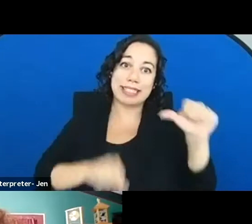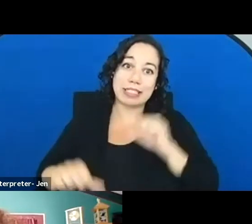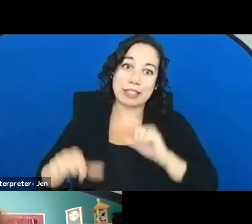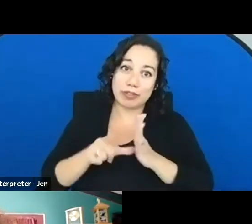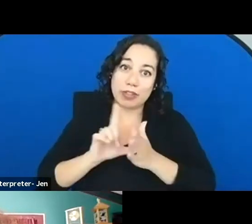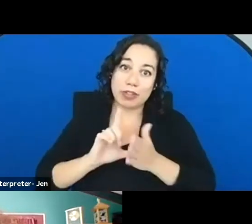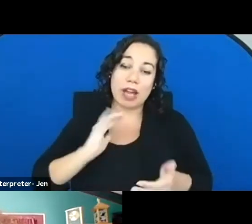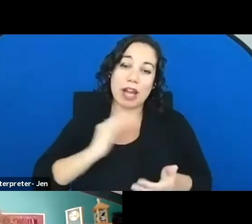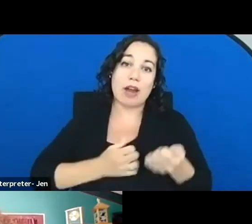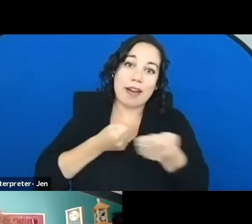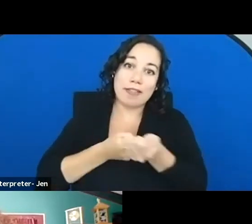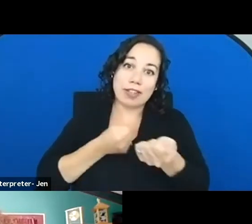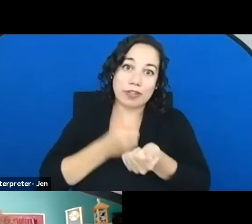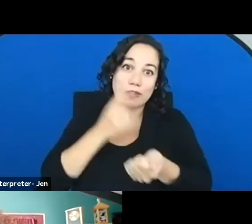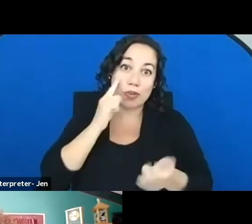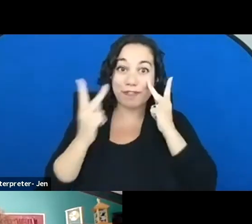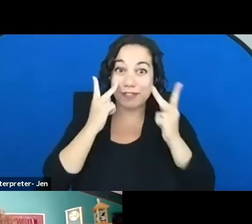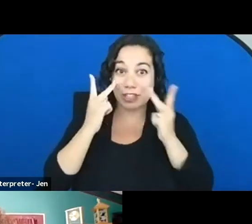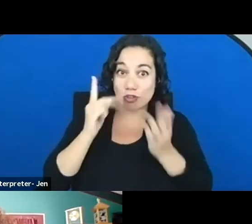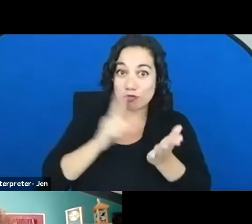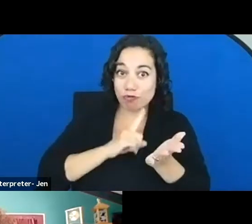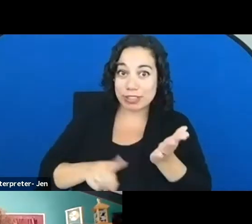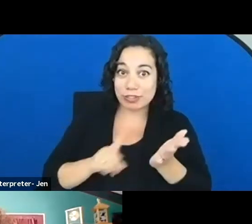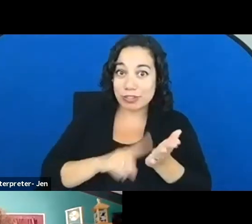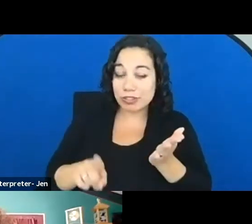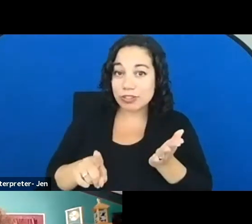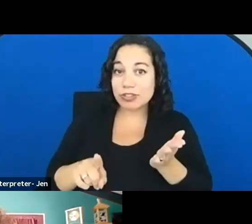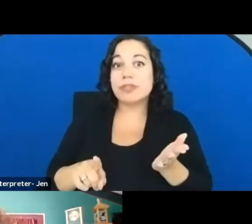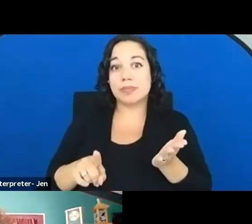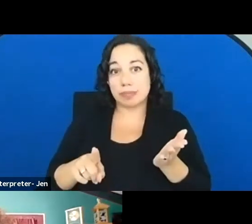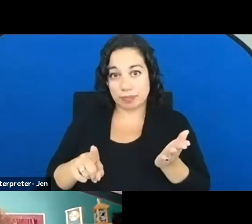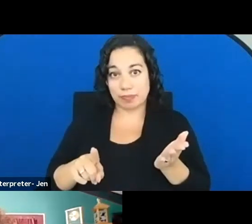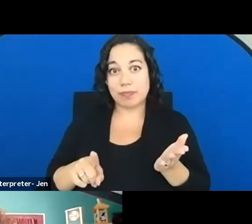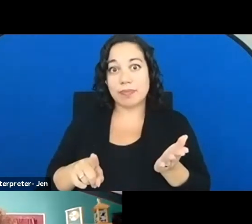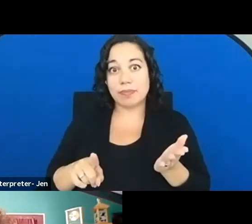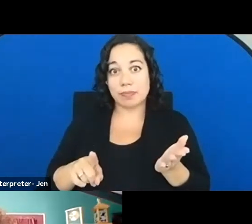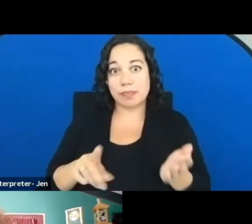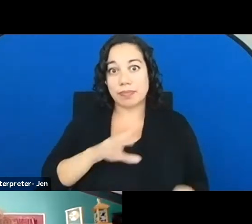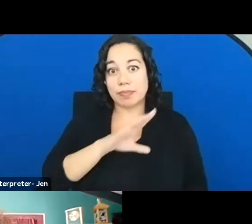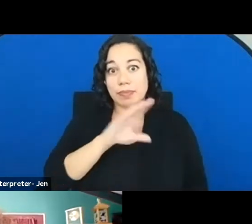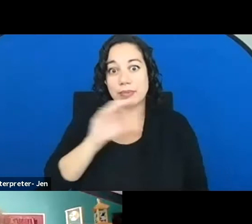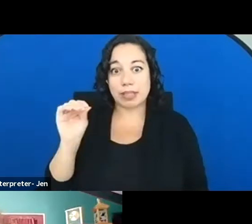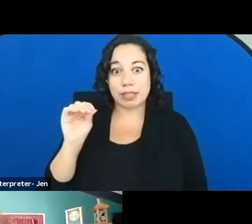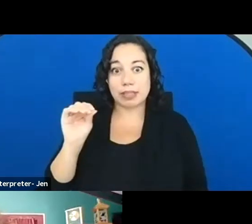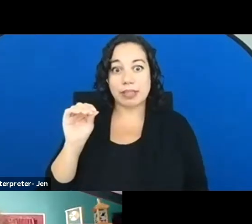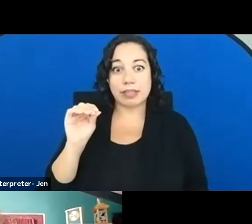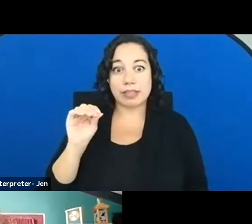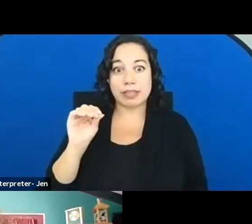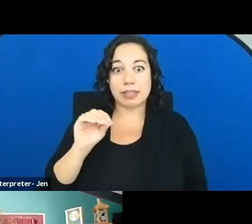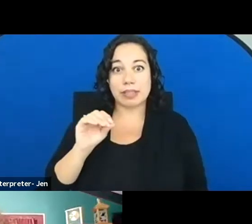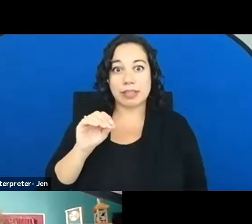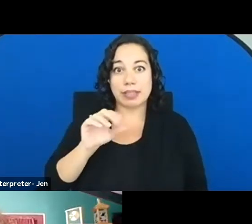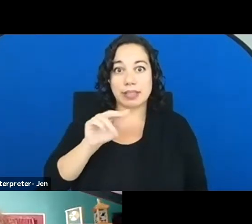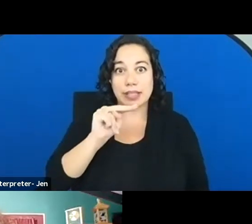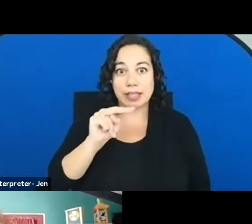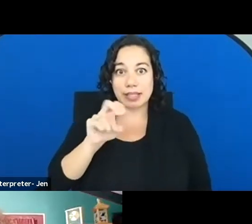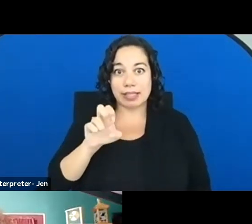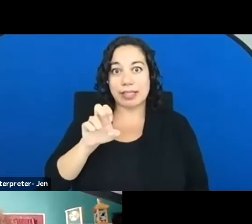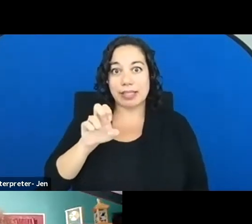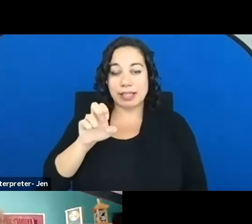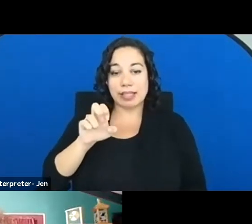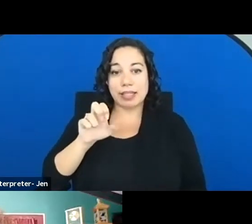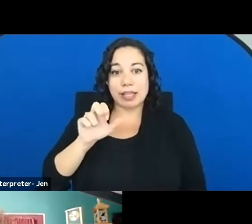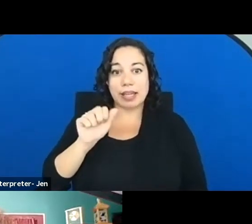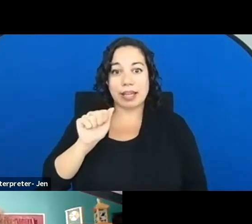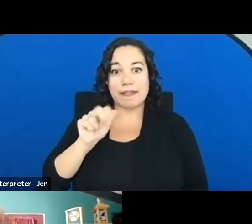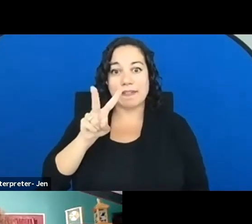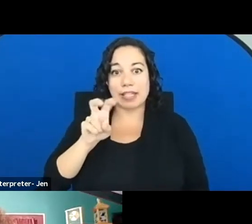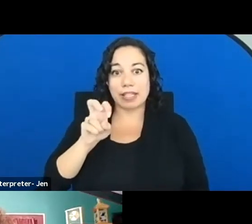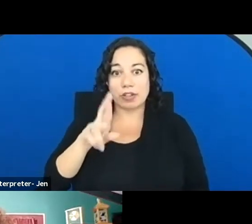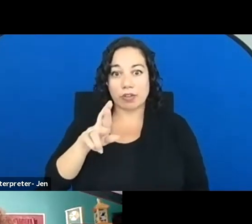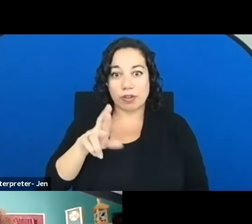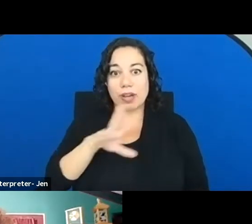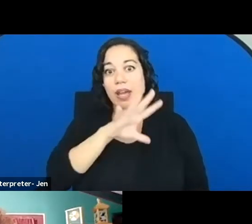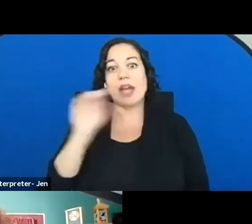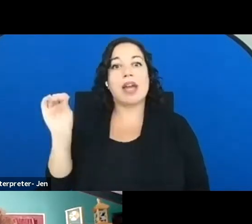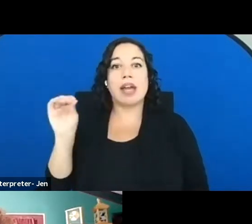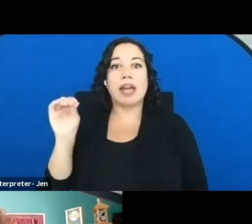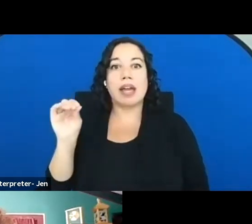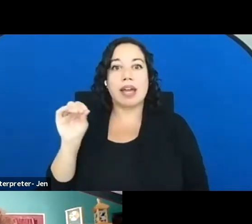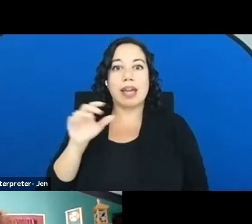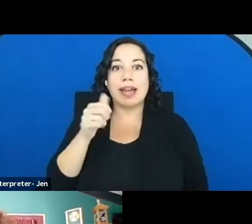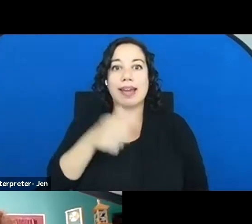vision research including members of ARVO and NAEVR, N-A-E-V-R, and members of Ophthalmology